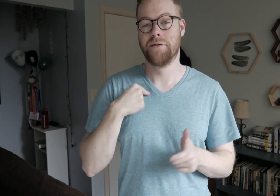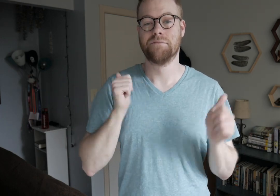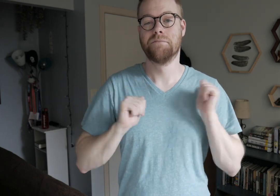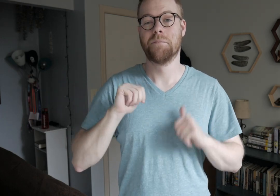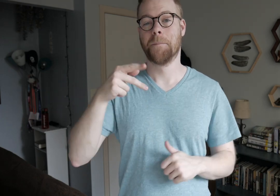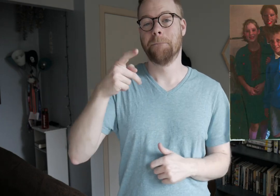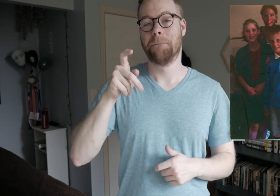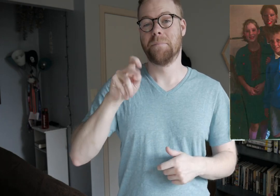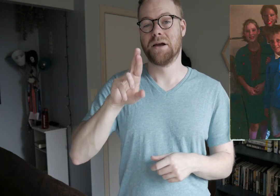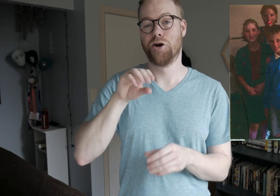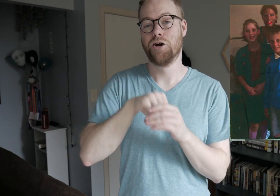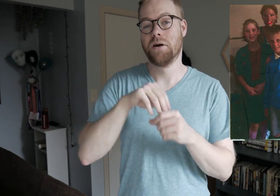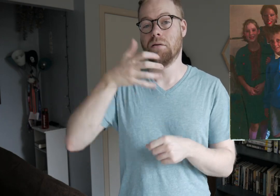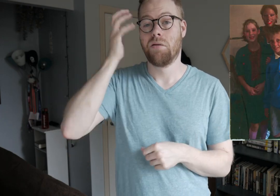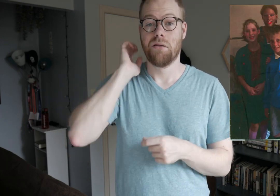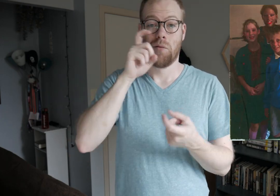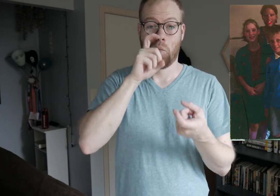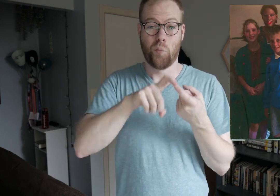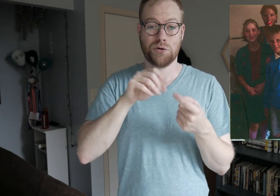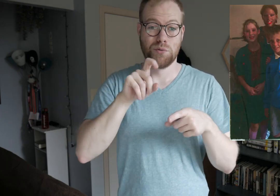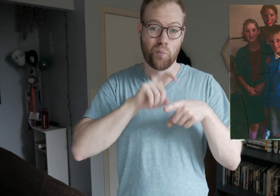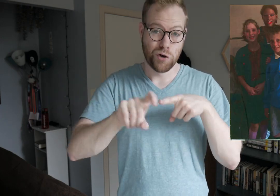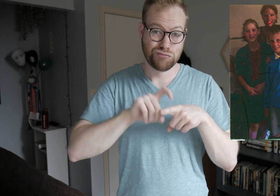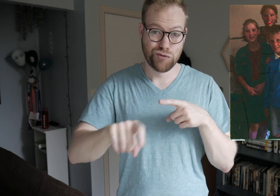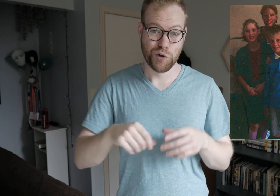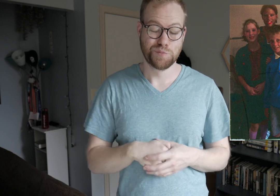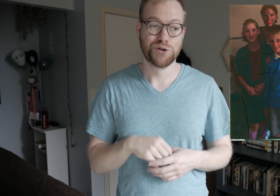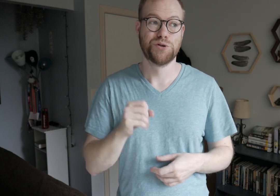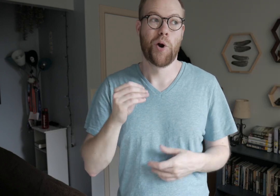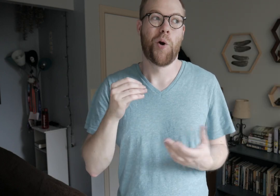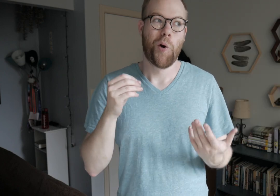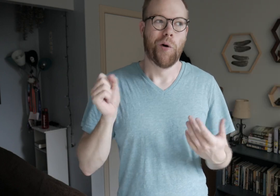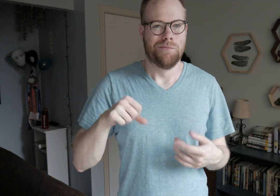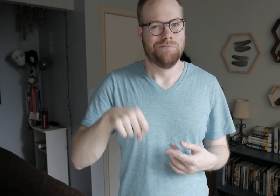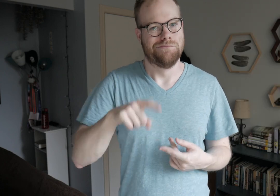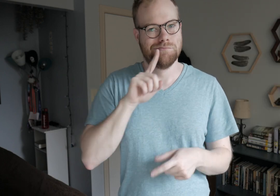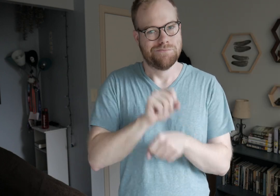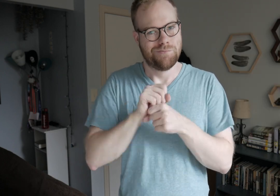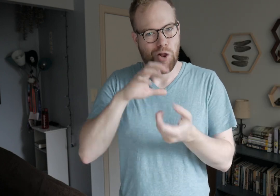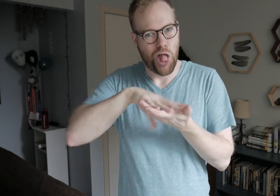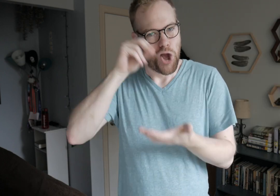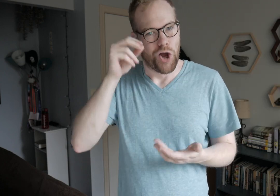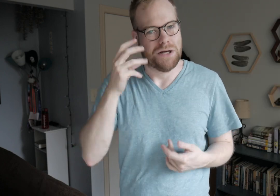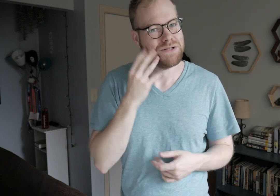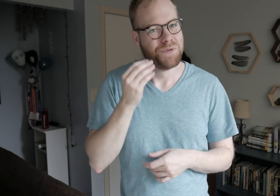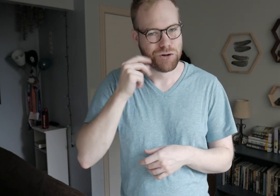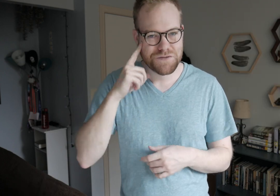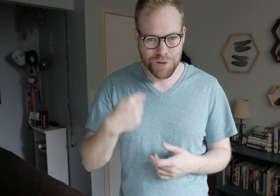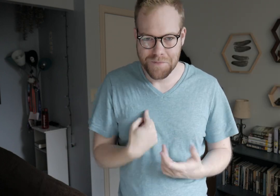and I played Peter in The Lion, the Witch, and the Wardrobe. So this was certainly a learning experience for me.